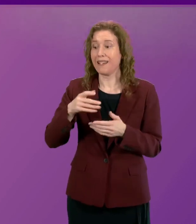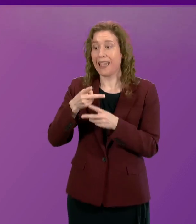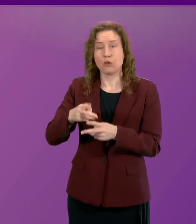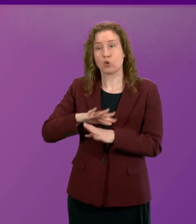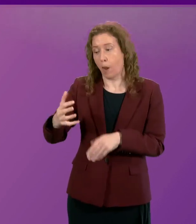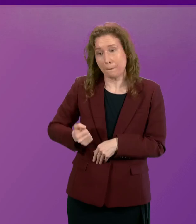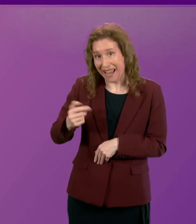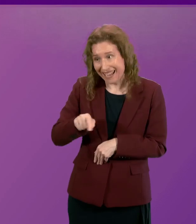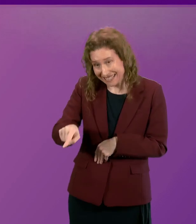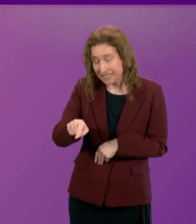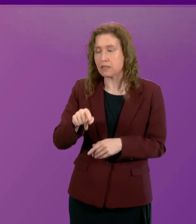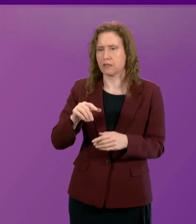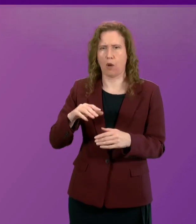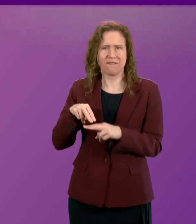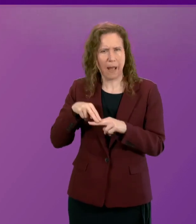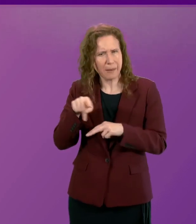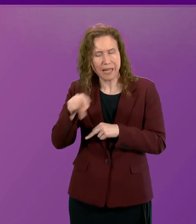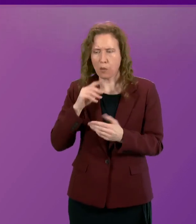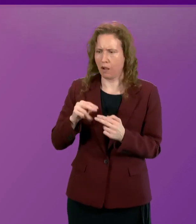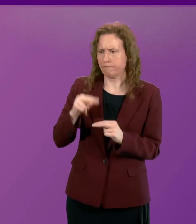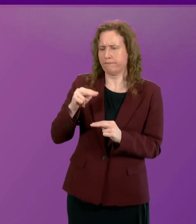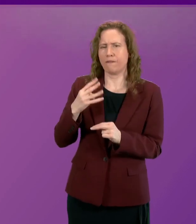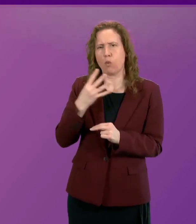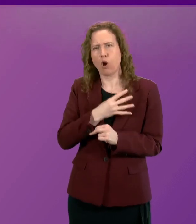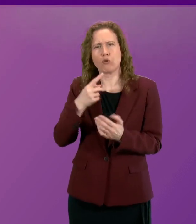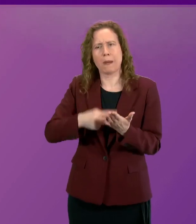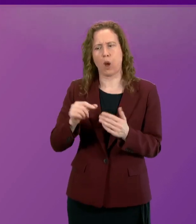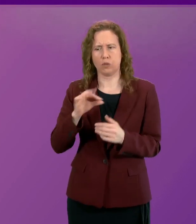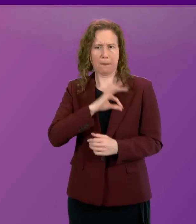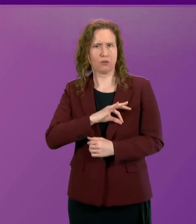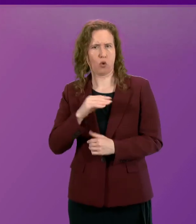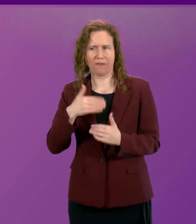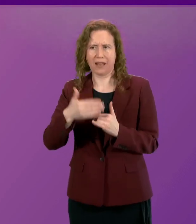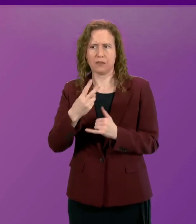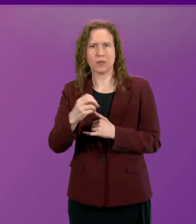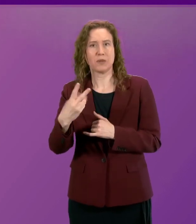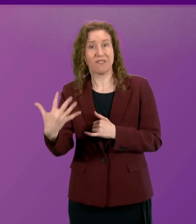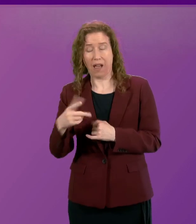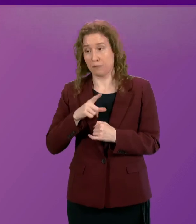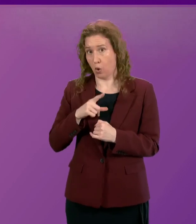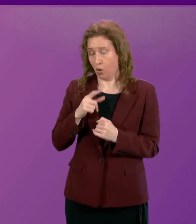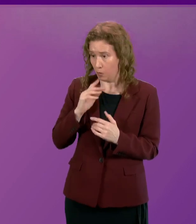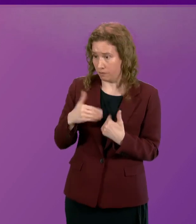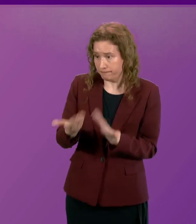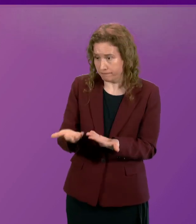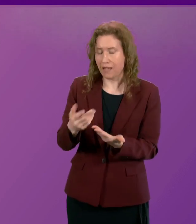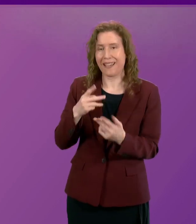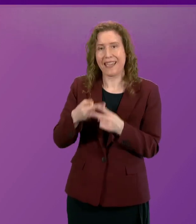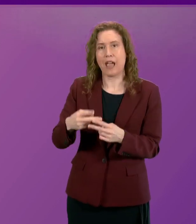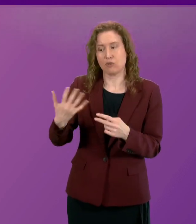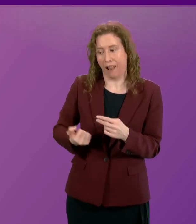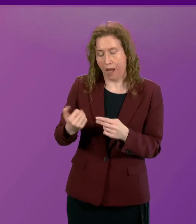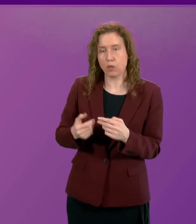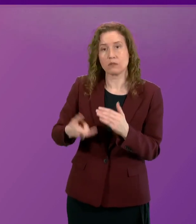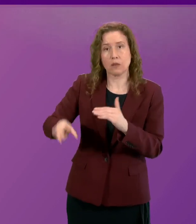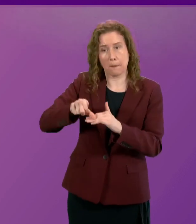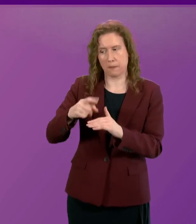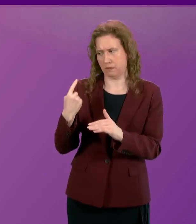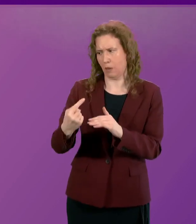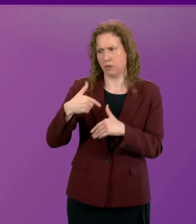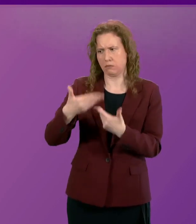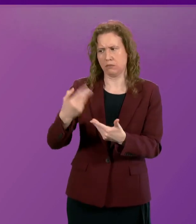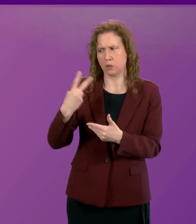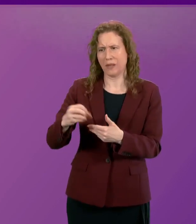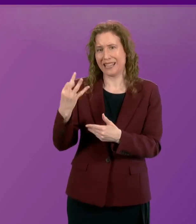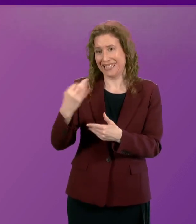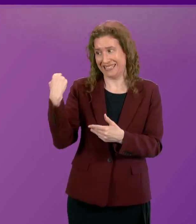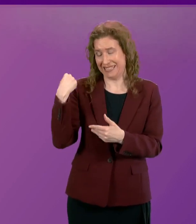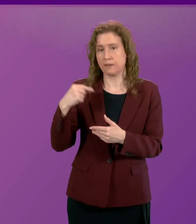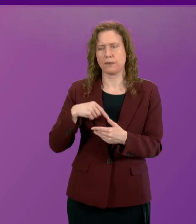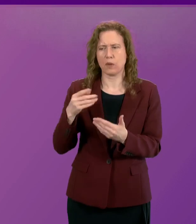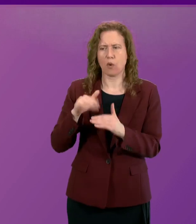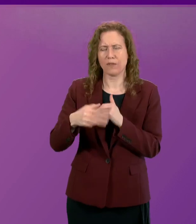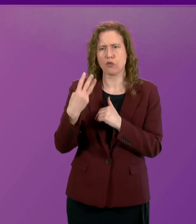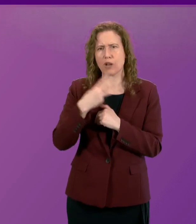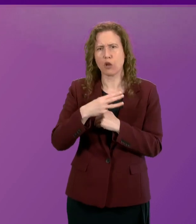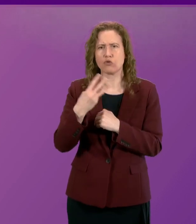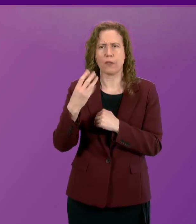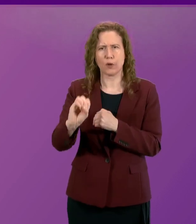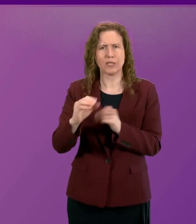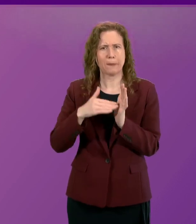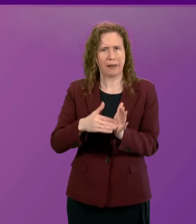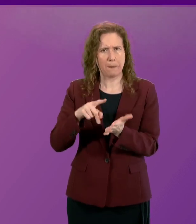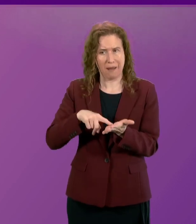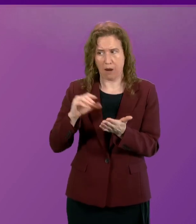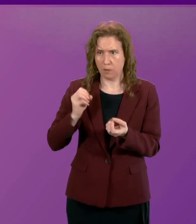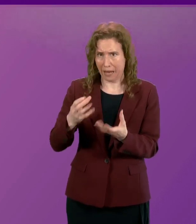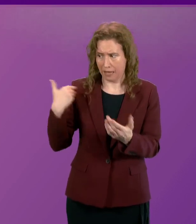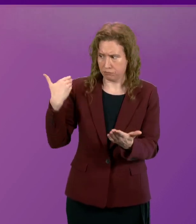to £4,400 better off due to the introduction of carers allowance supplement in 2018—a payment